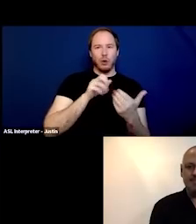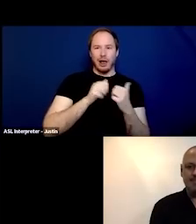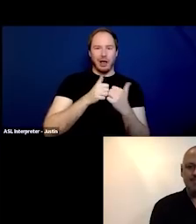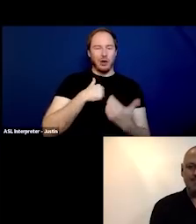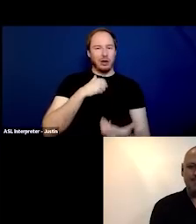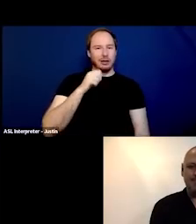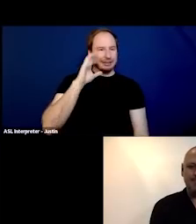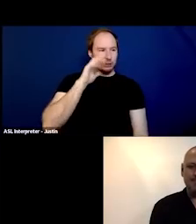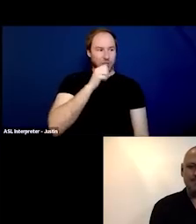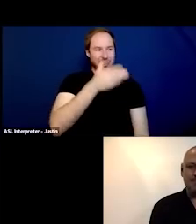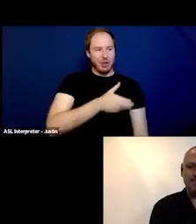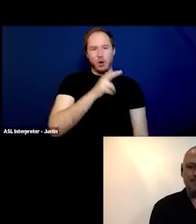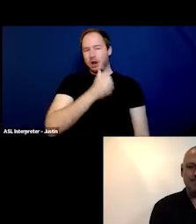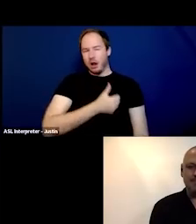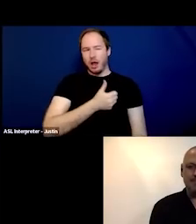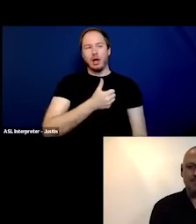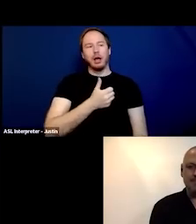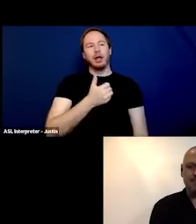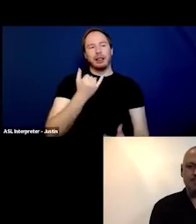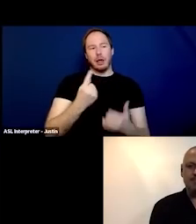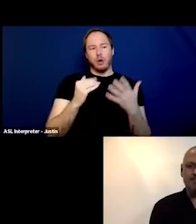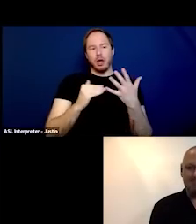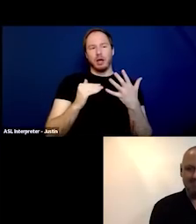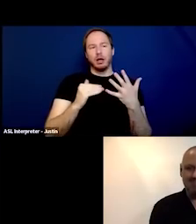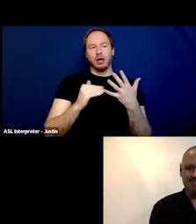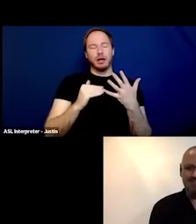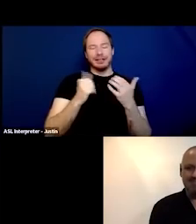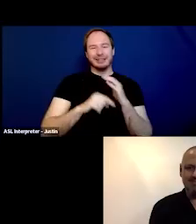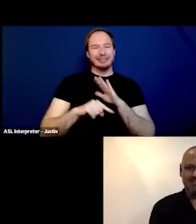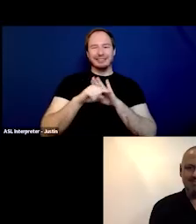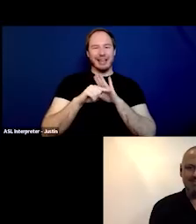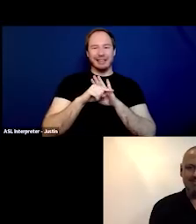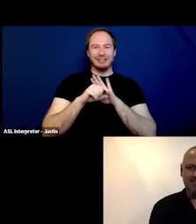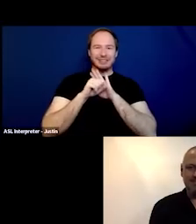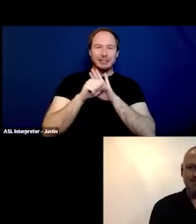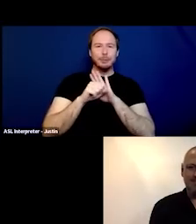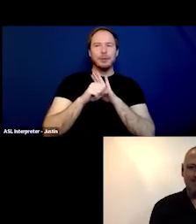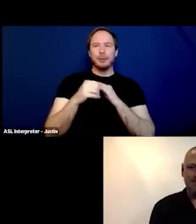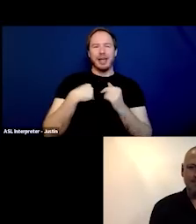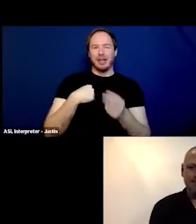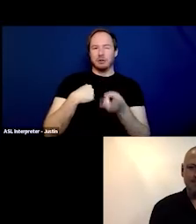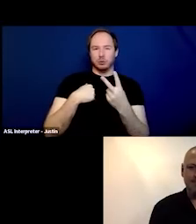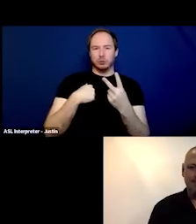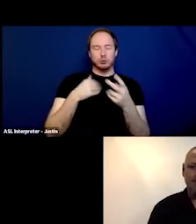who's actually there with them. And then finally, negative symptoms. This captures two major symptoms that are